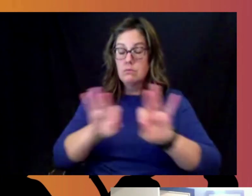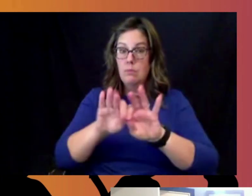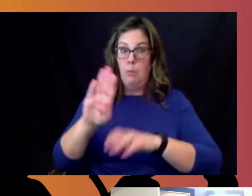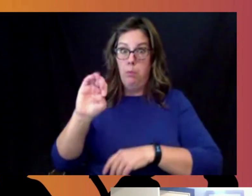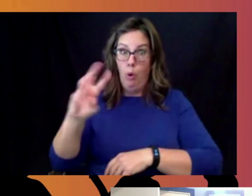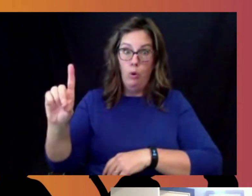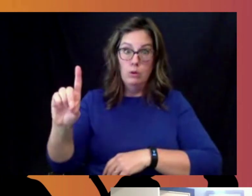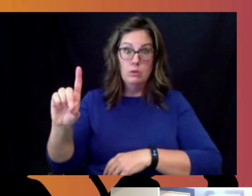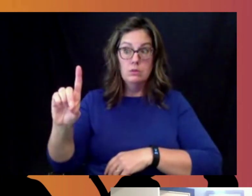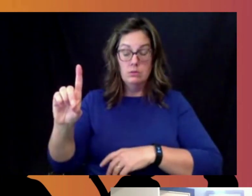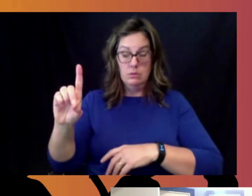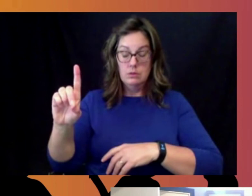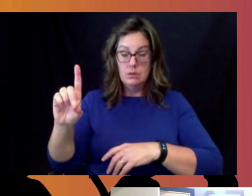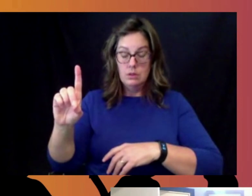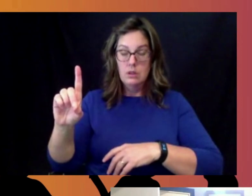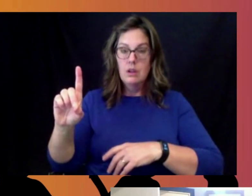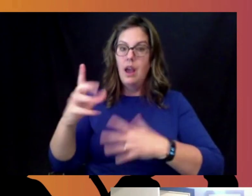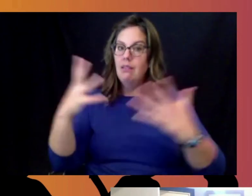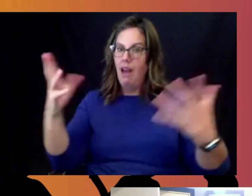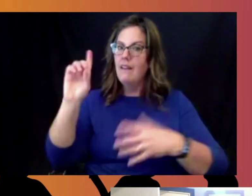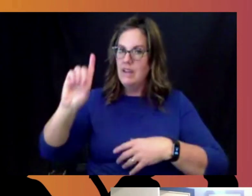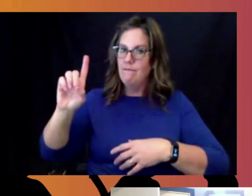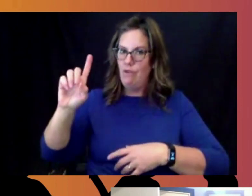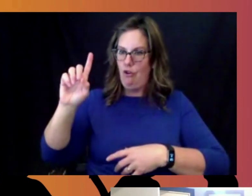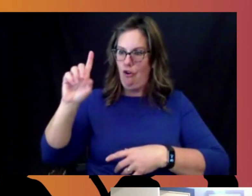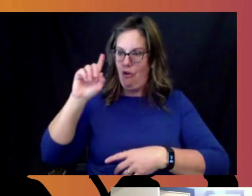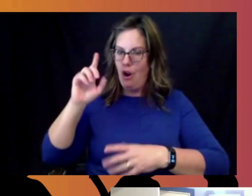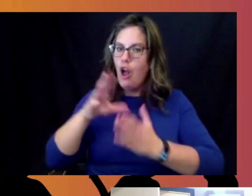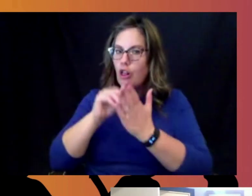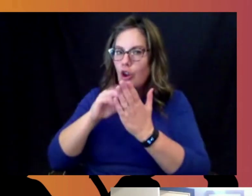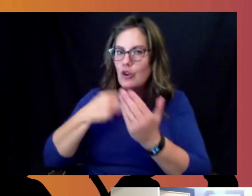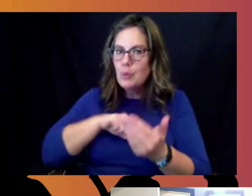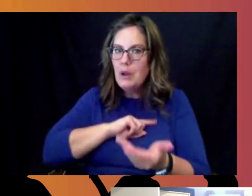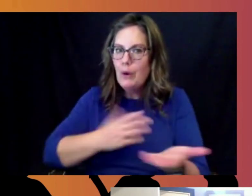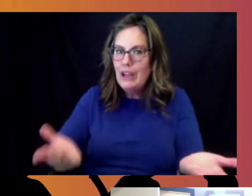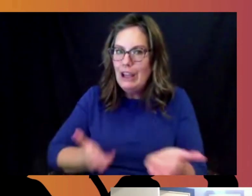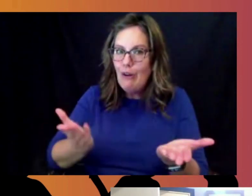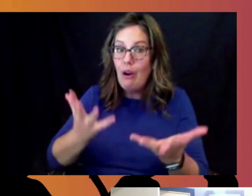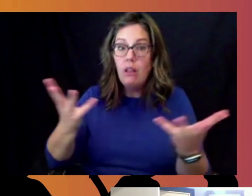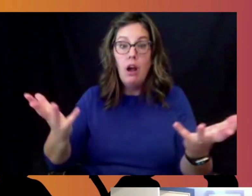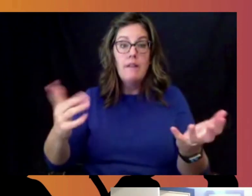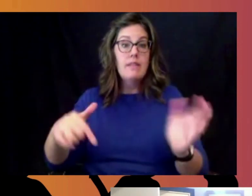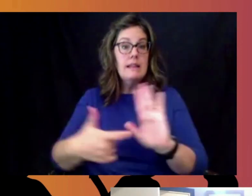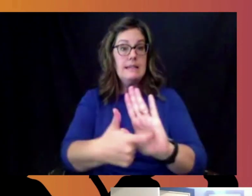of denver started to learn that we were here a lot of the demands we made at that time um